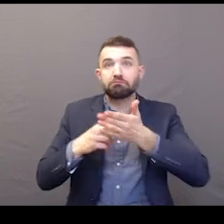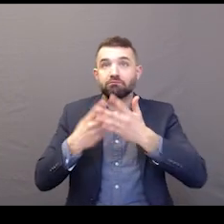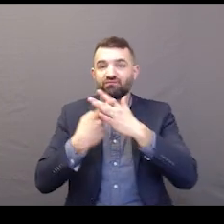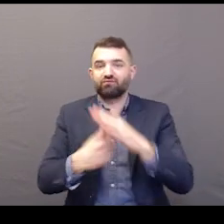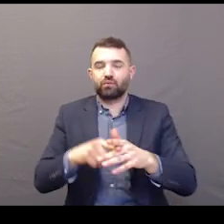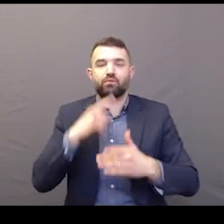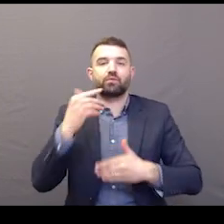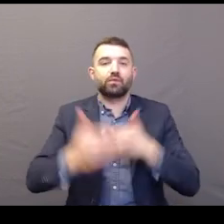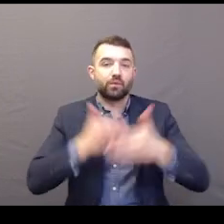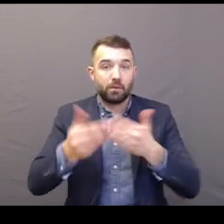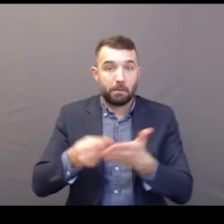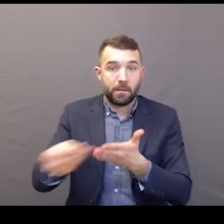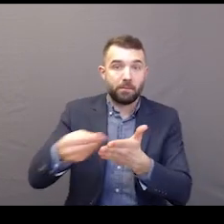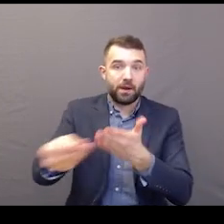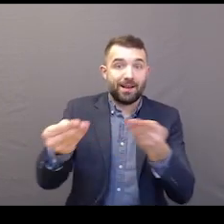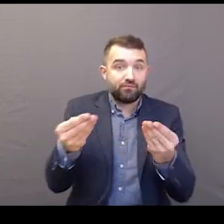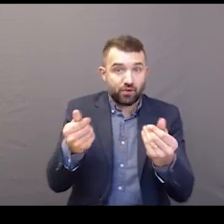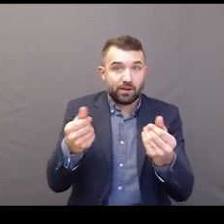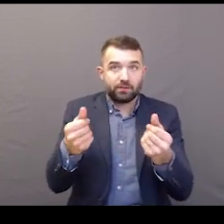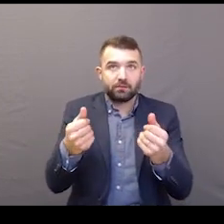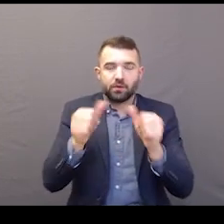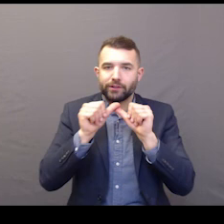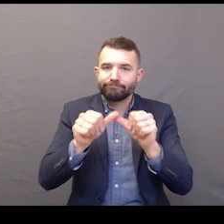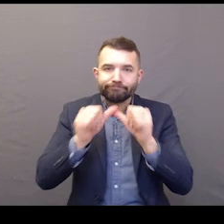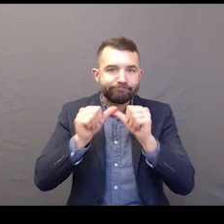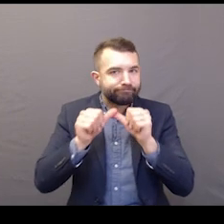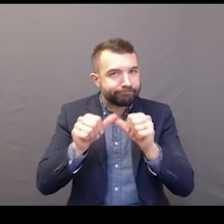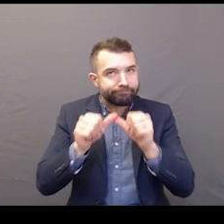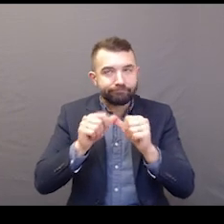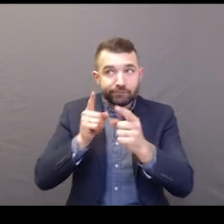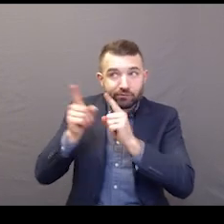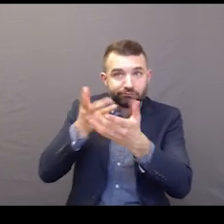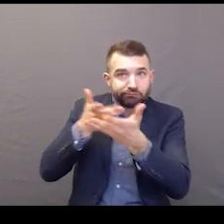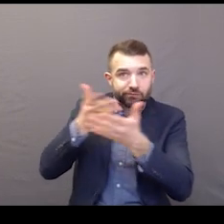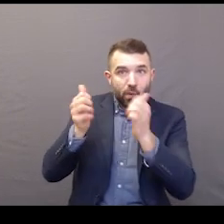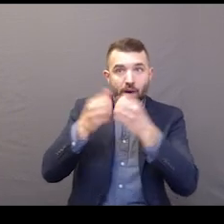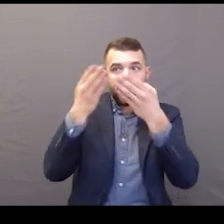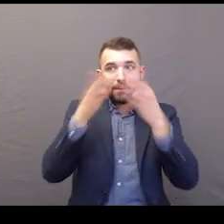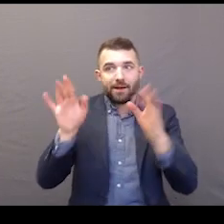and continue engaging with and providing feedback opportunities for the public, community groups,